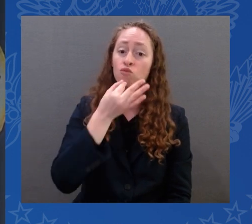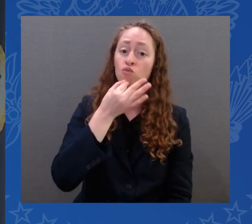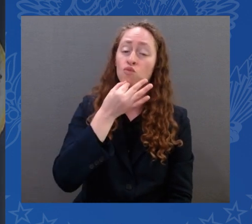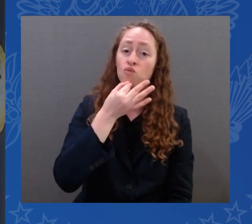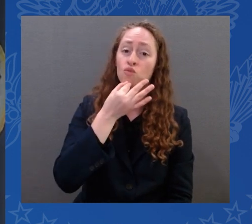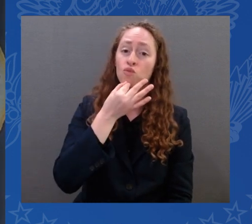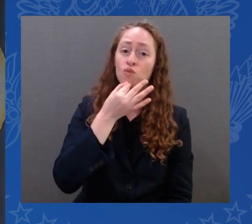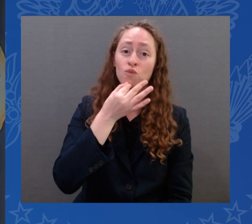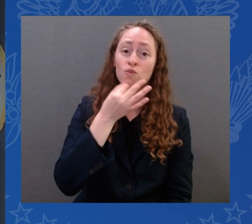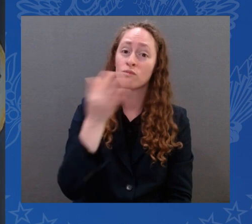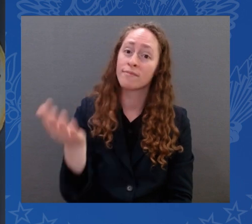Things are changing.